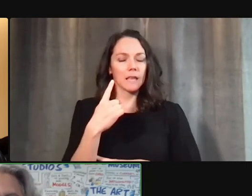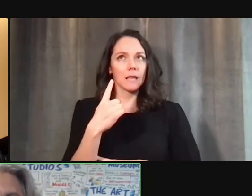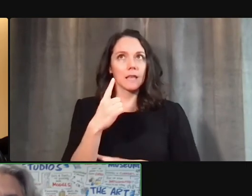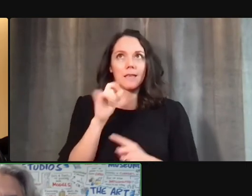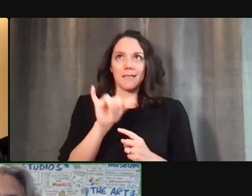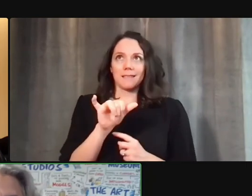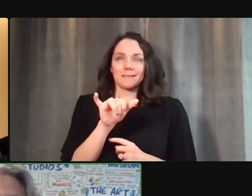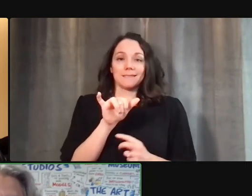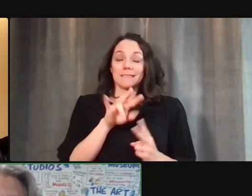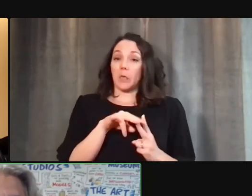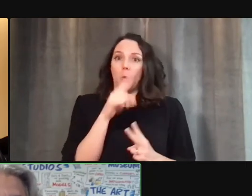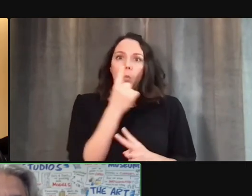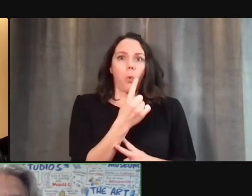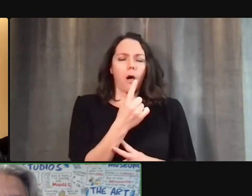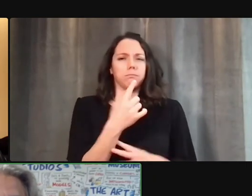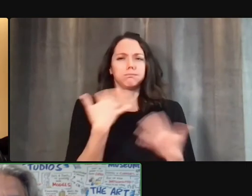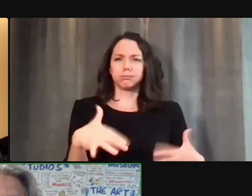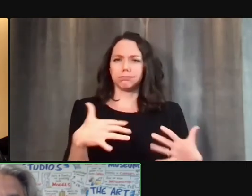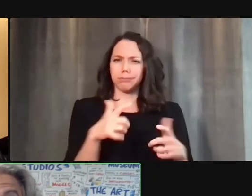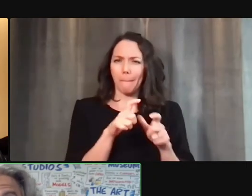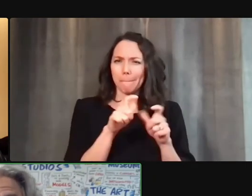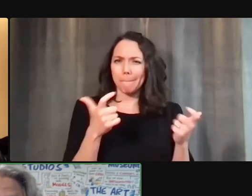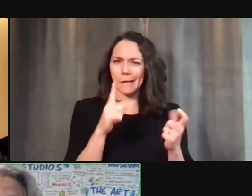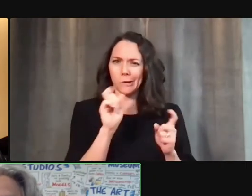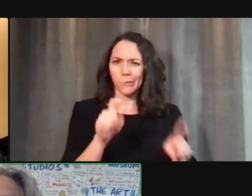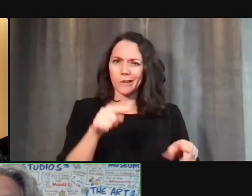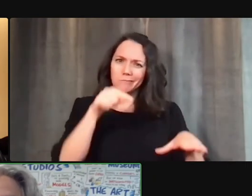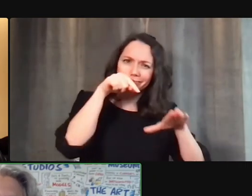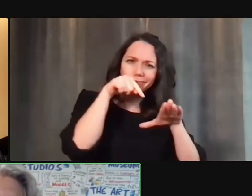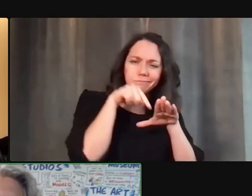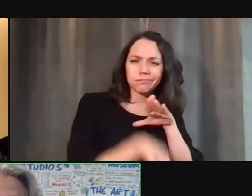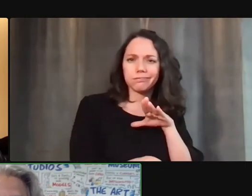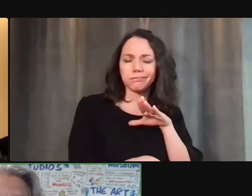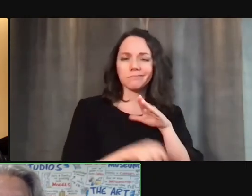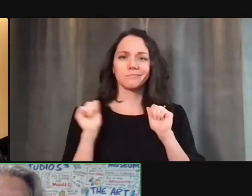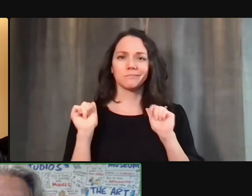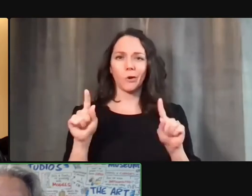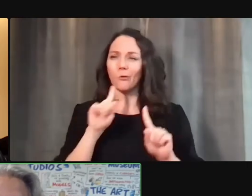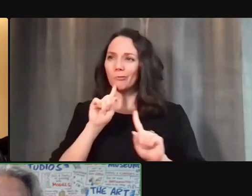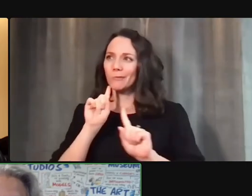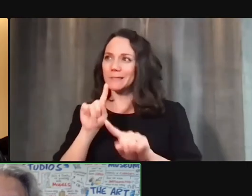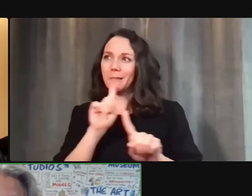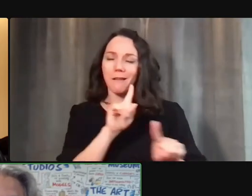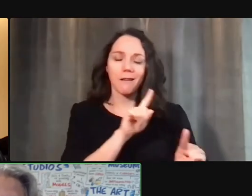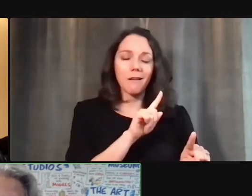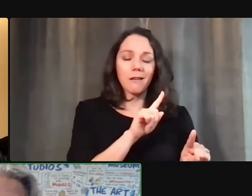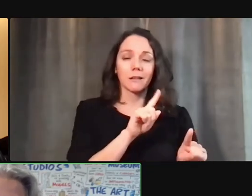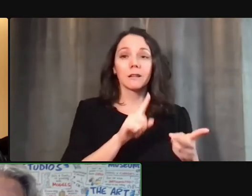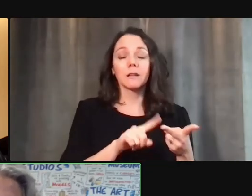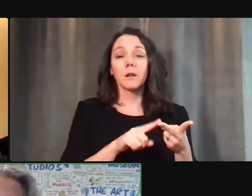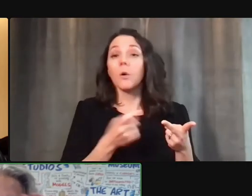big juicy question that everybody responds to or perhaps a chance to answer some